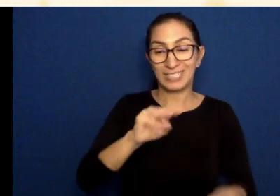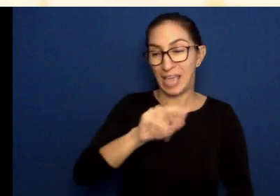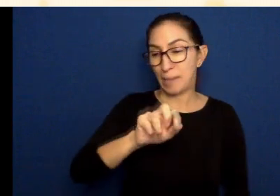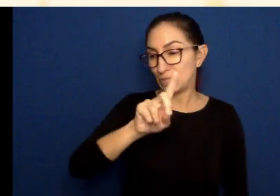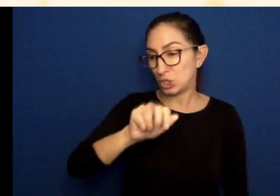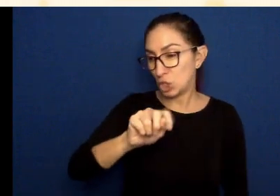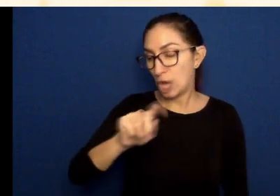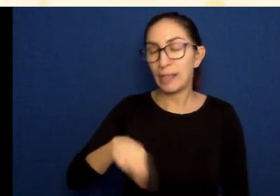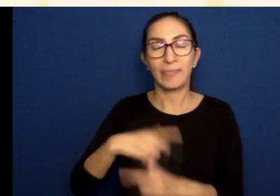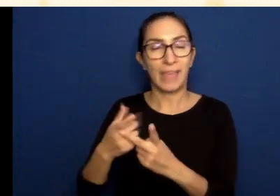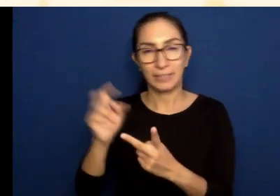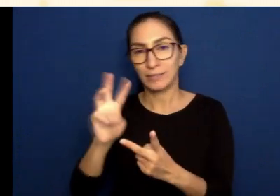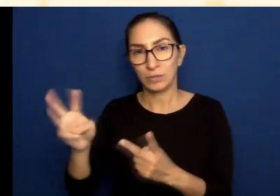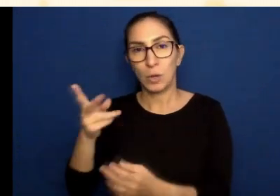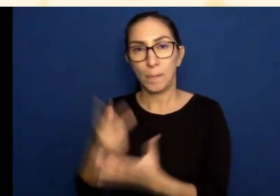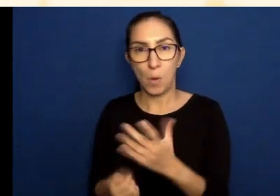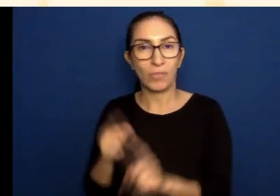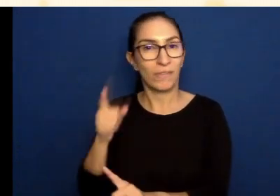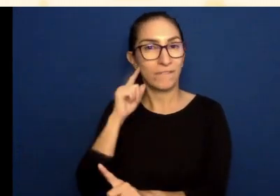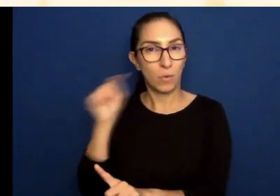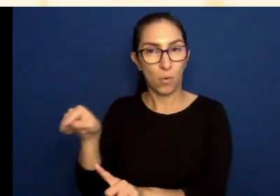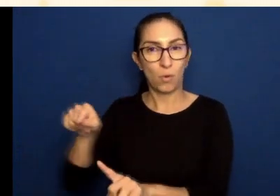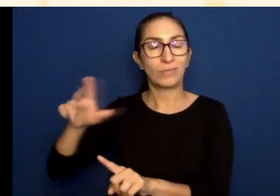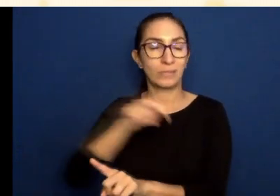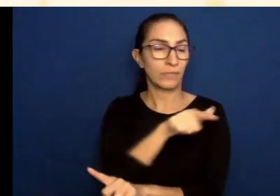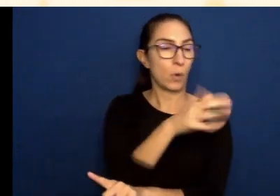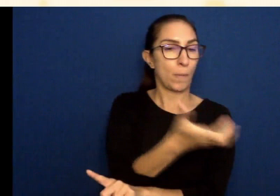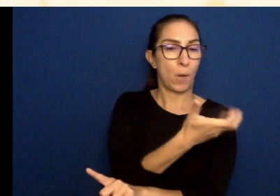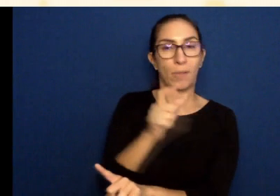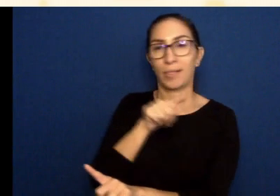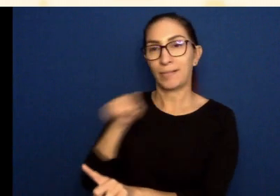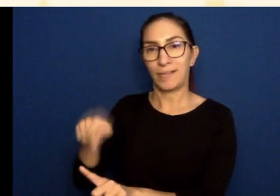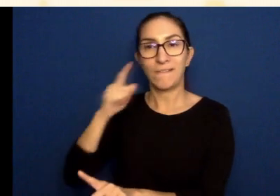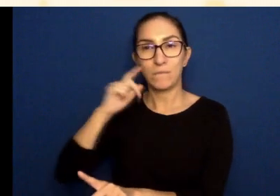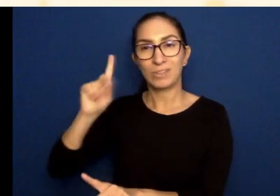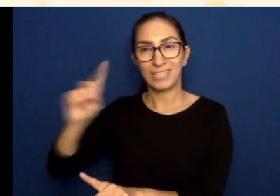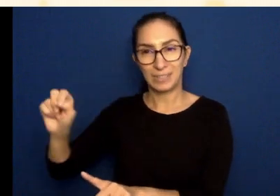And you actually end up having two websites, you have your M dot site and your www site, and you have